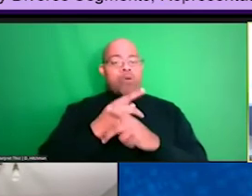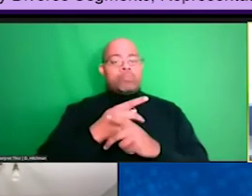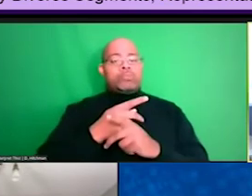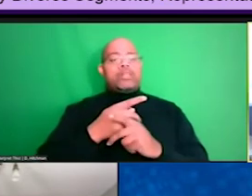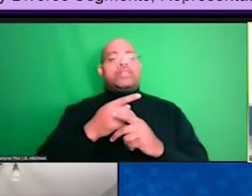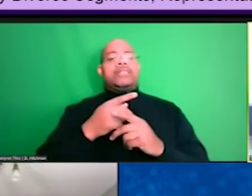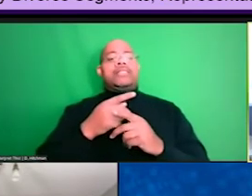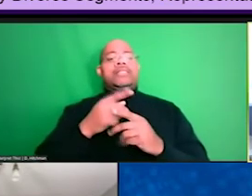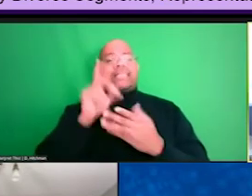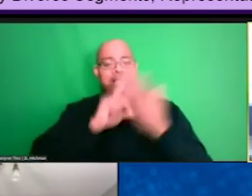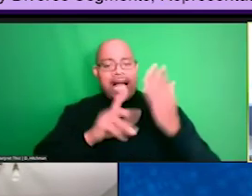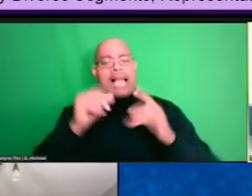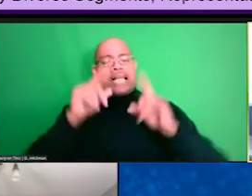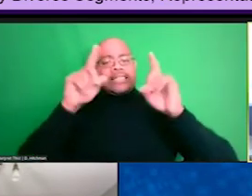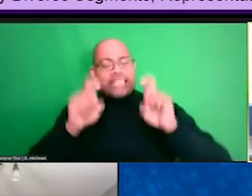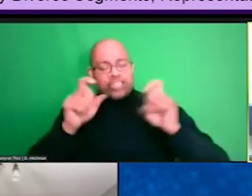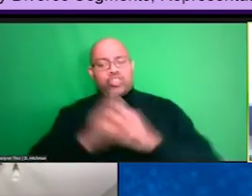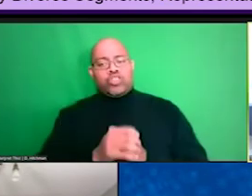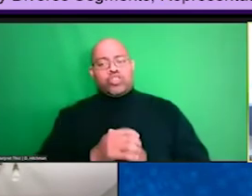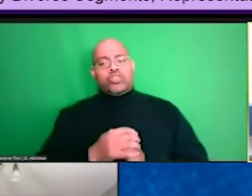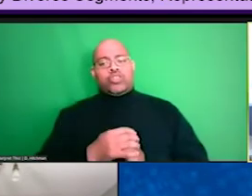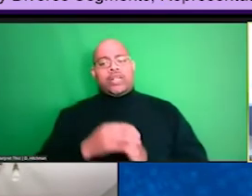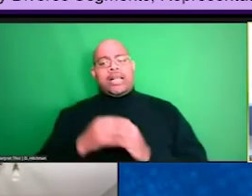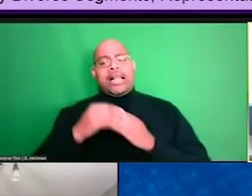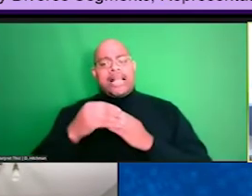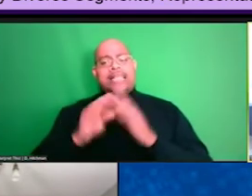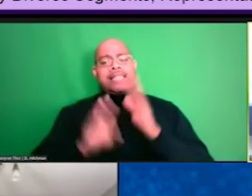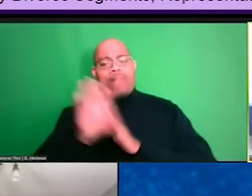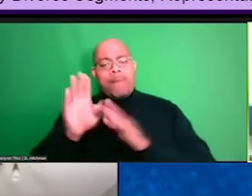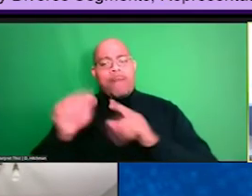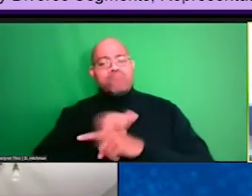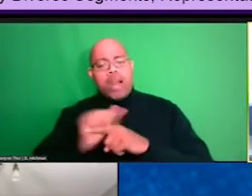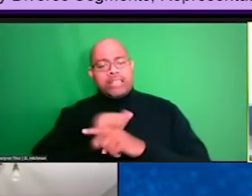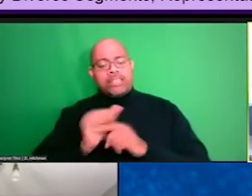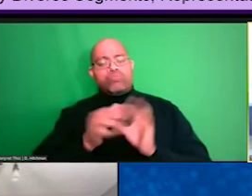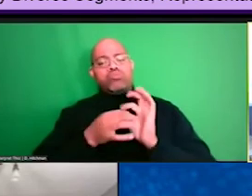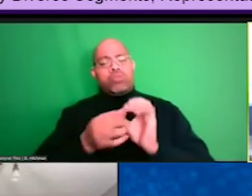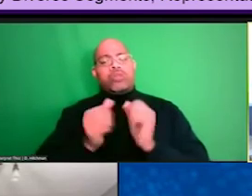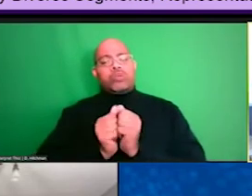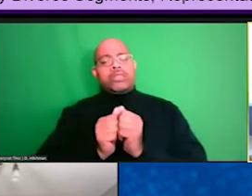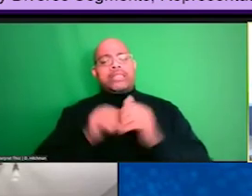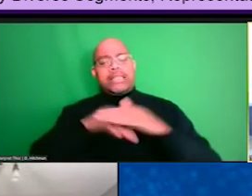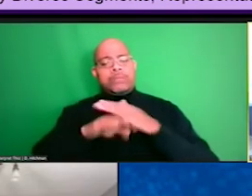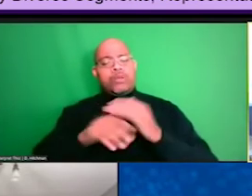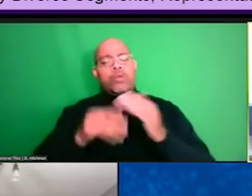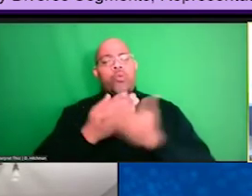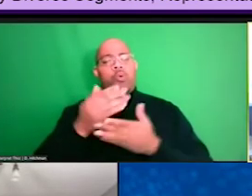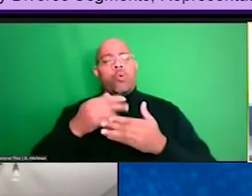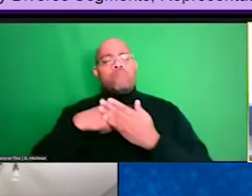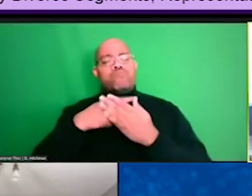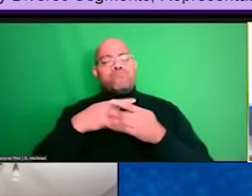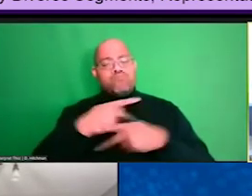test-driven development practices around accessibility through the product life cycle is extremely